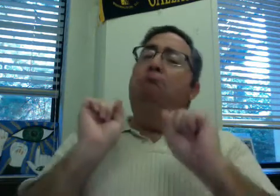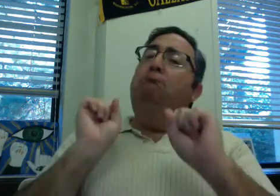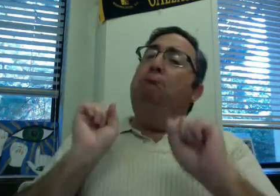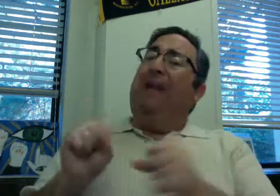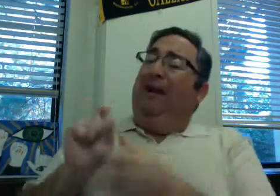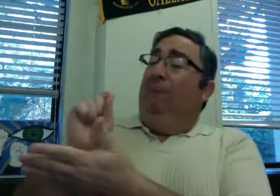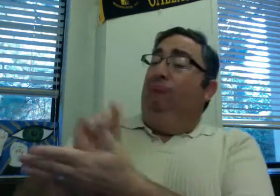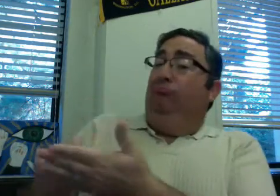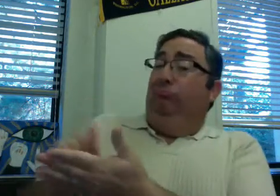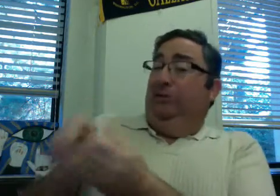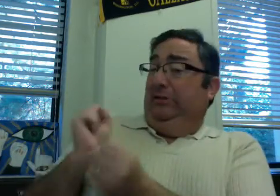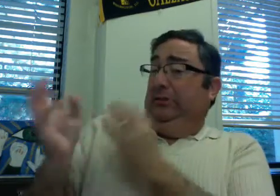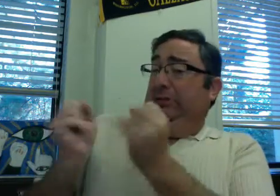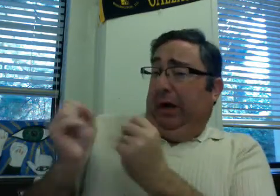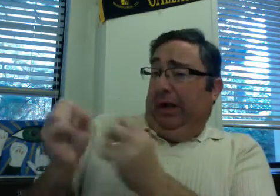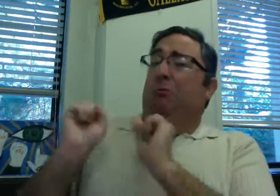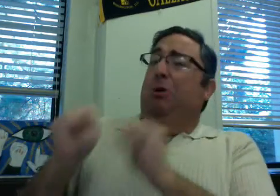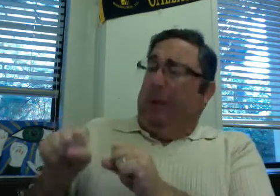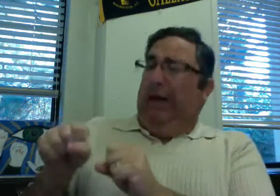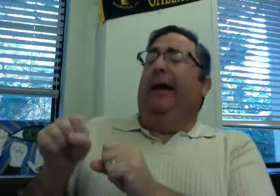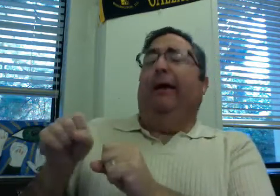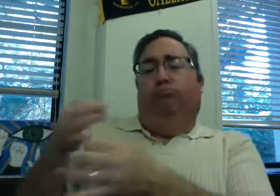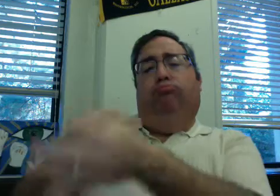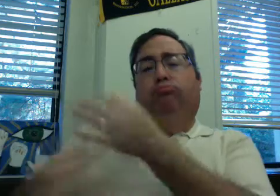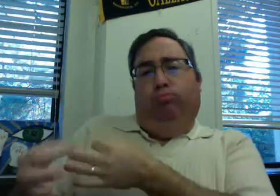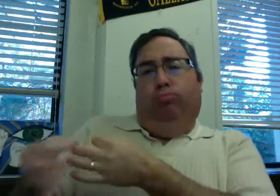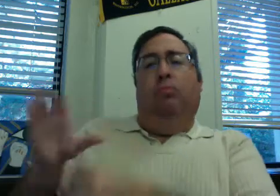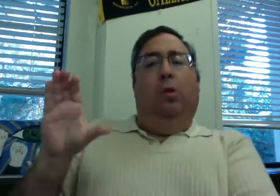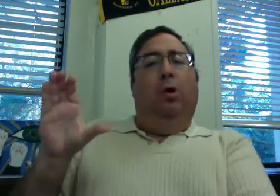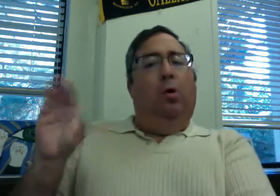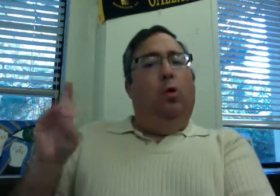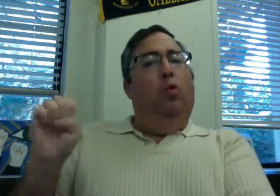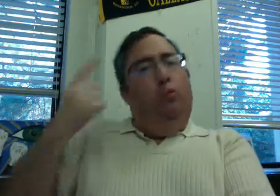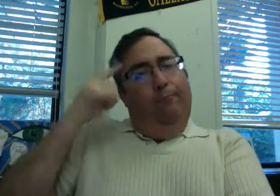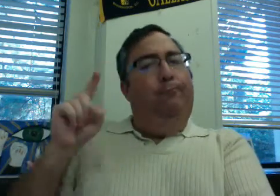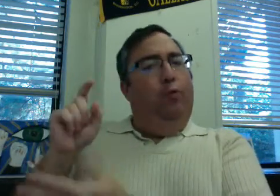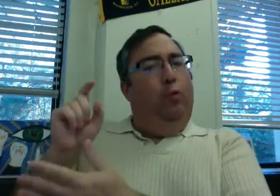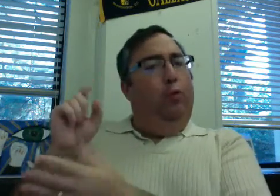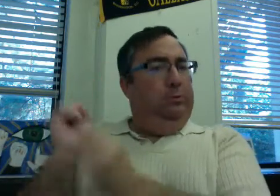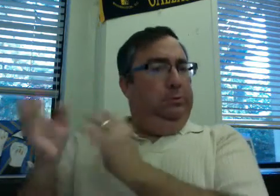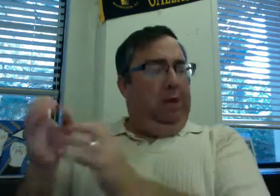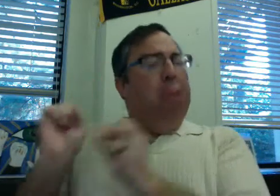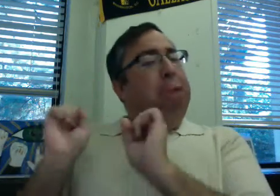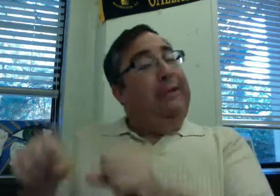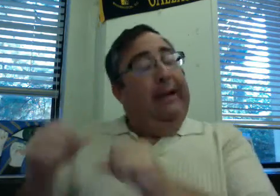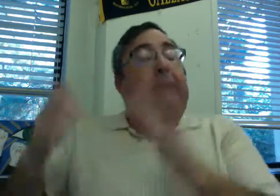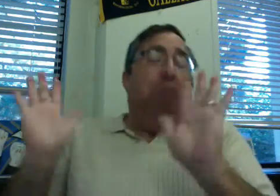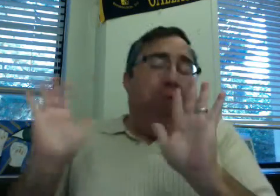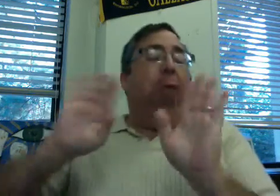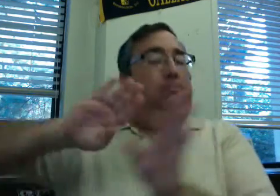We can also write signed languages -- develop a code for signed languages. But that's not the topic for today.